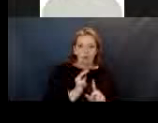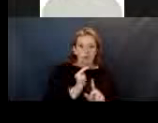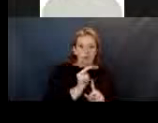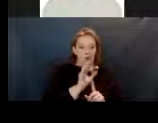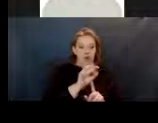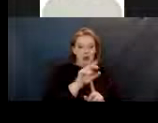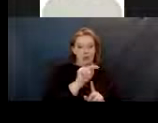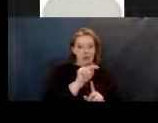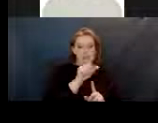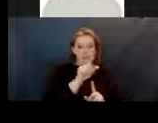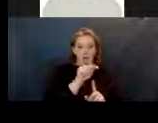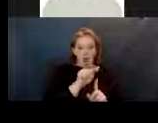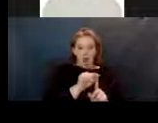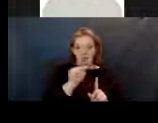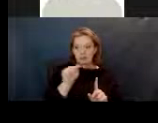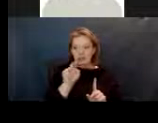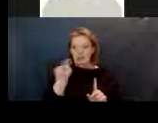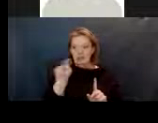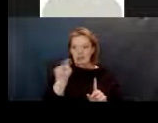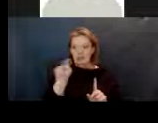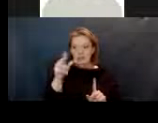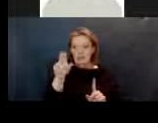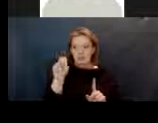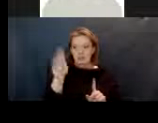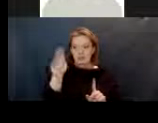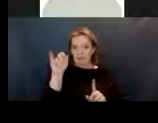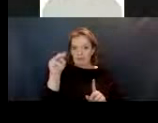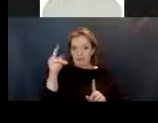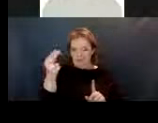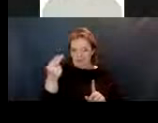Hill Road until I was home.